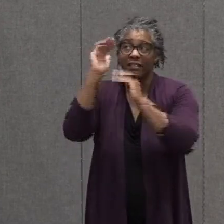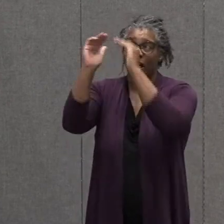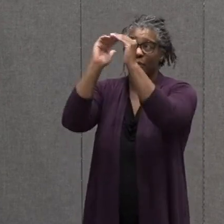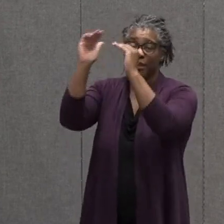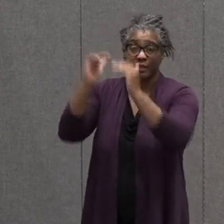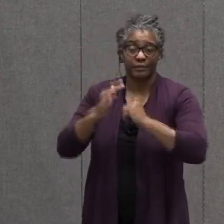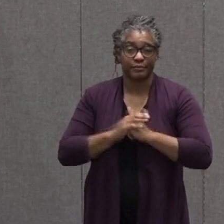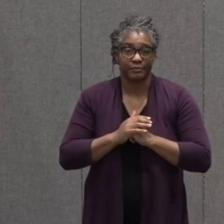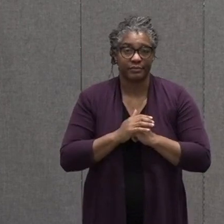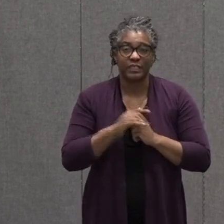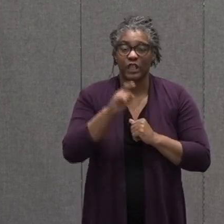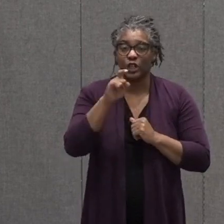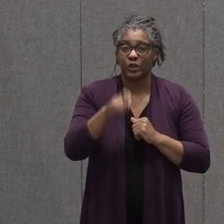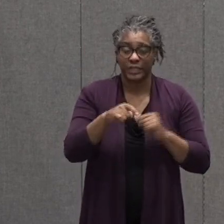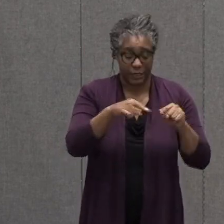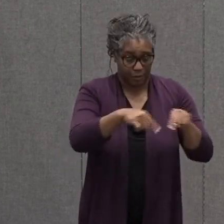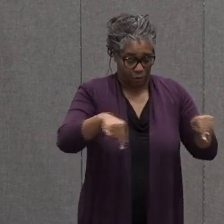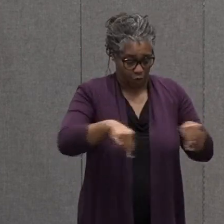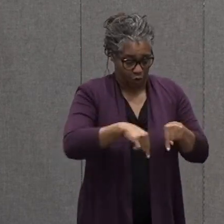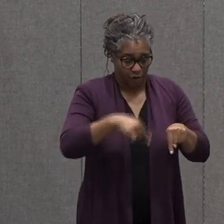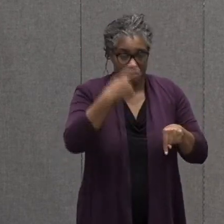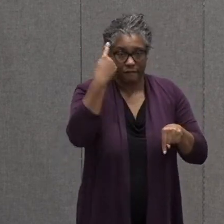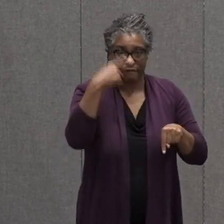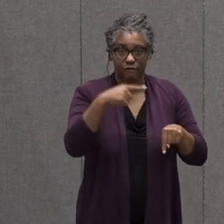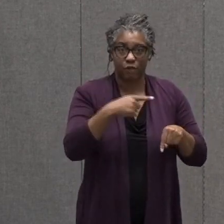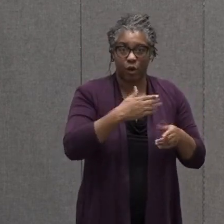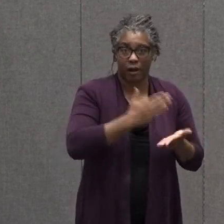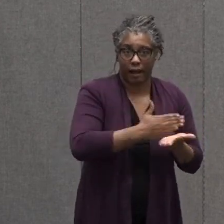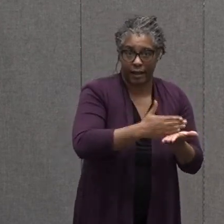you'll need some wax paper, if you happen to have any,